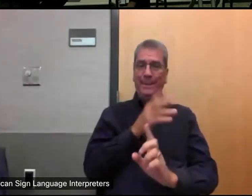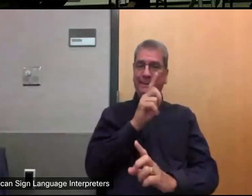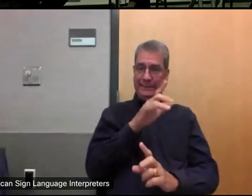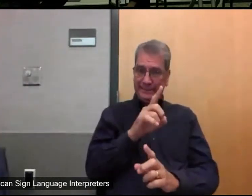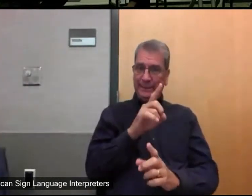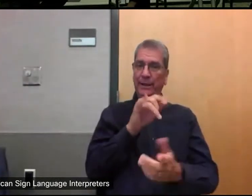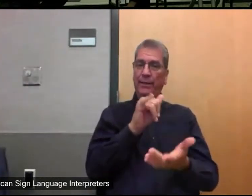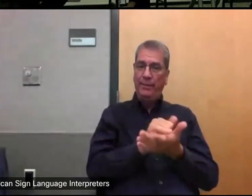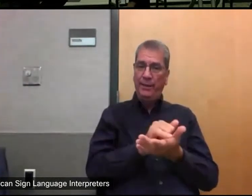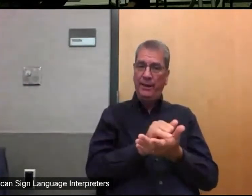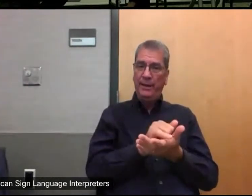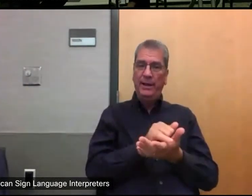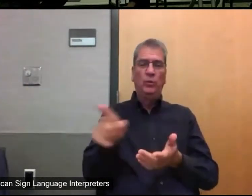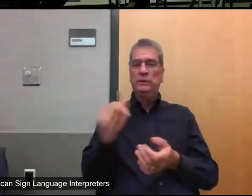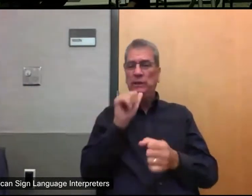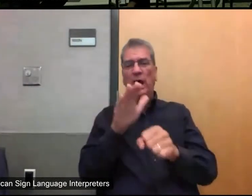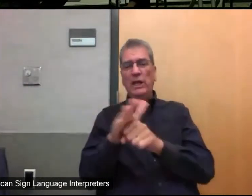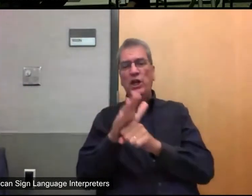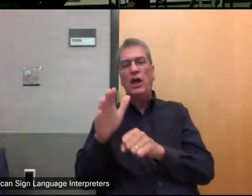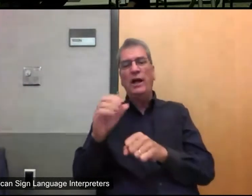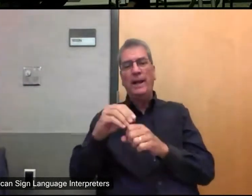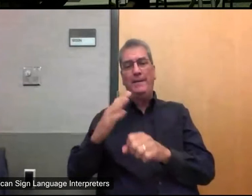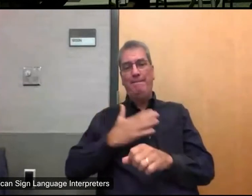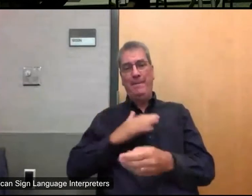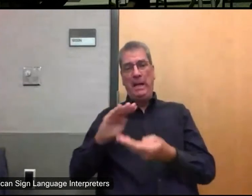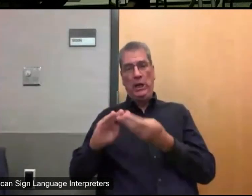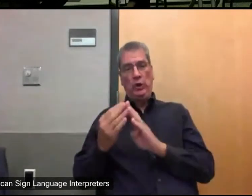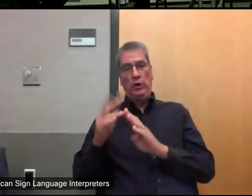that was lacking in my communications just to say upfront. This is a brand new. This